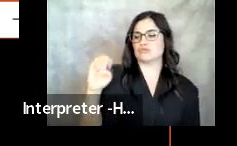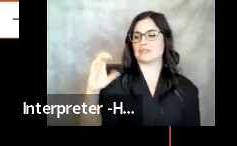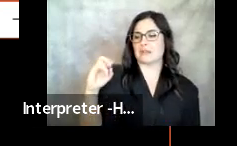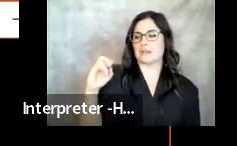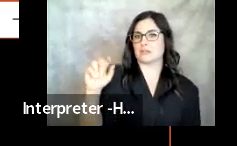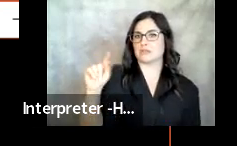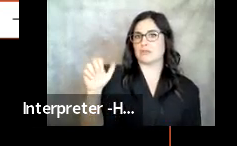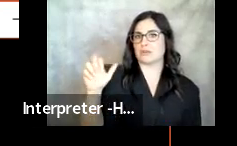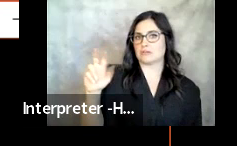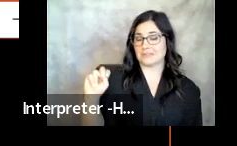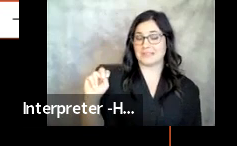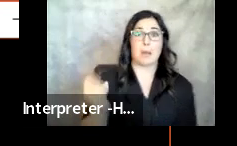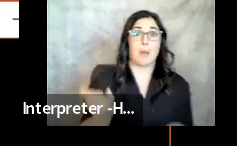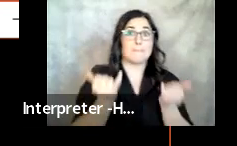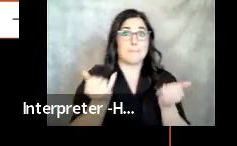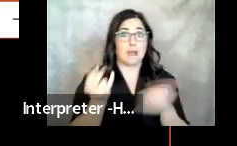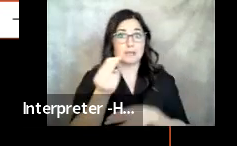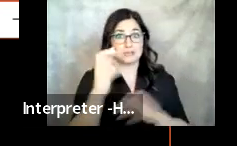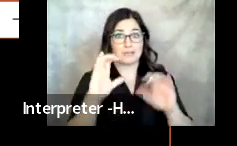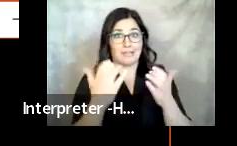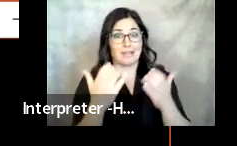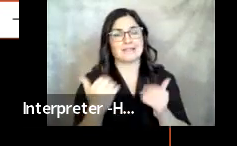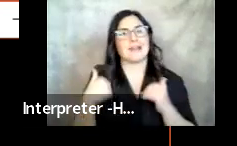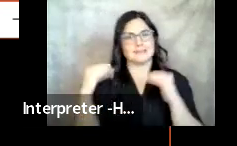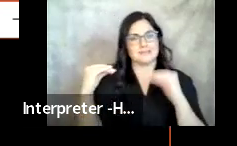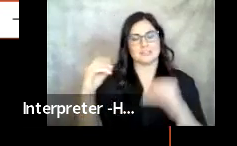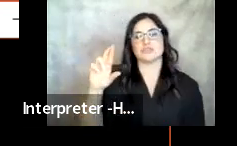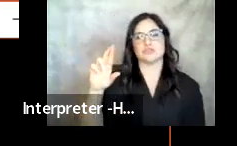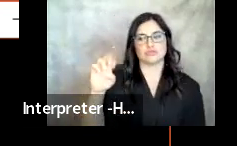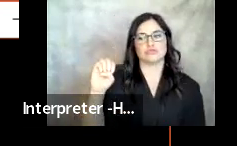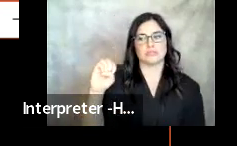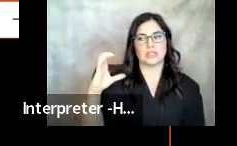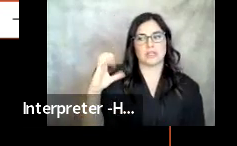U.S. history class reconstruction. Reconstruction.